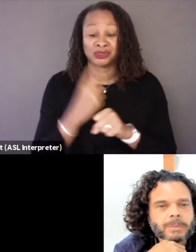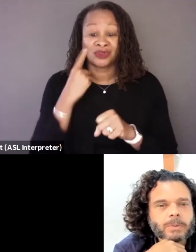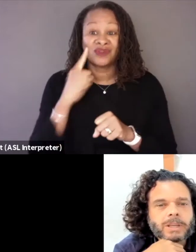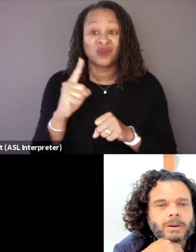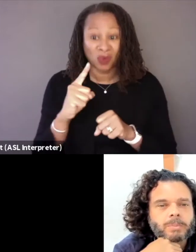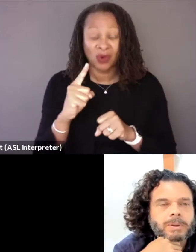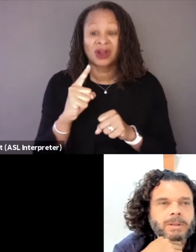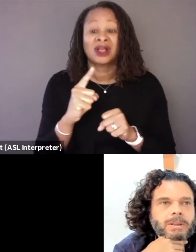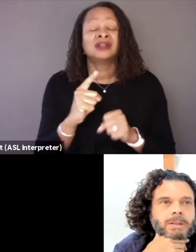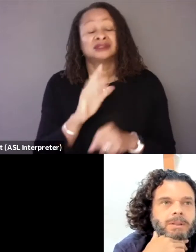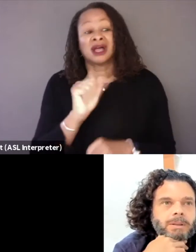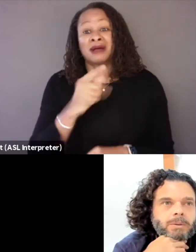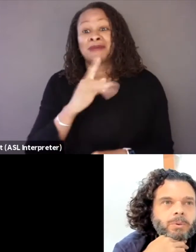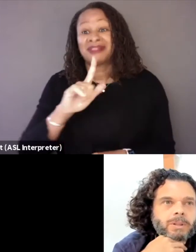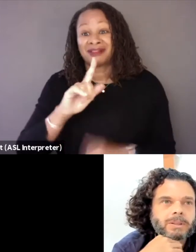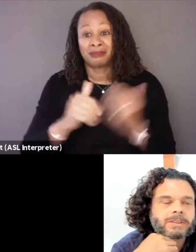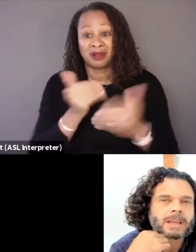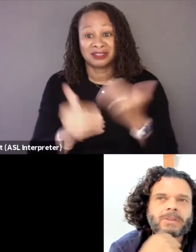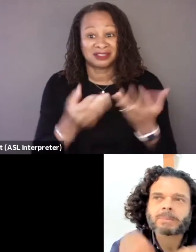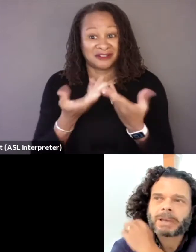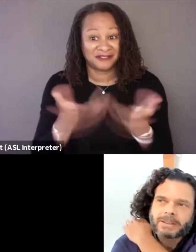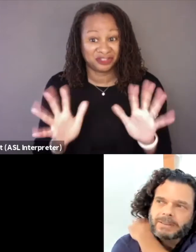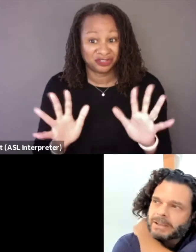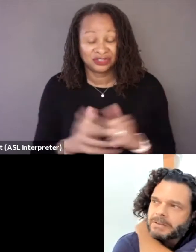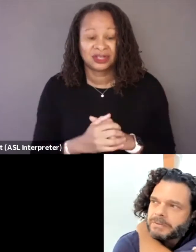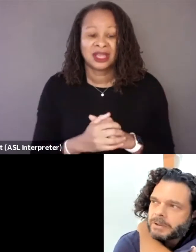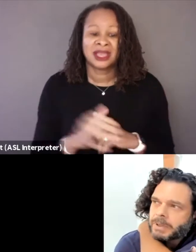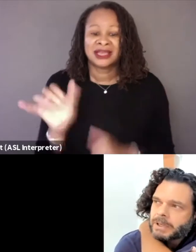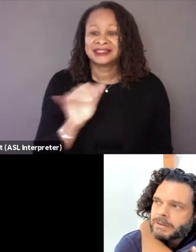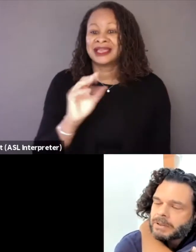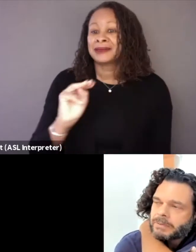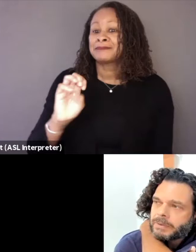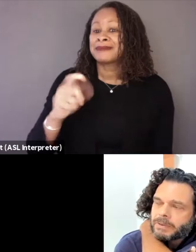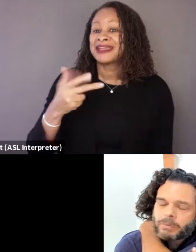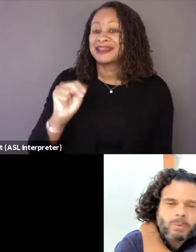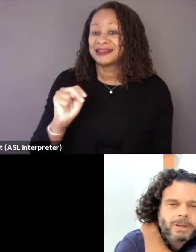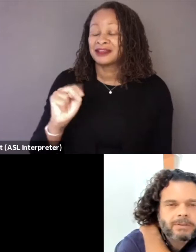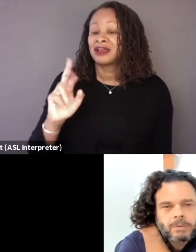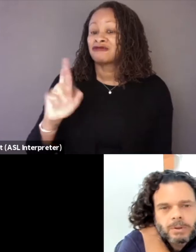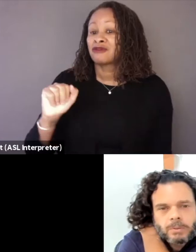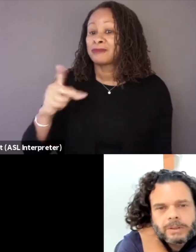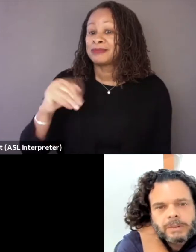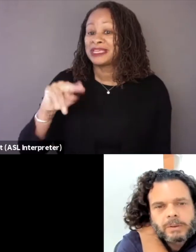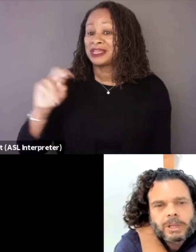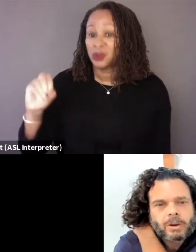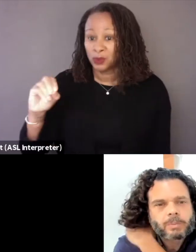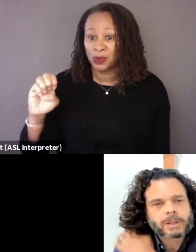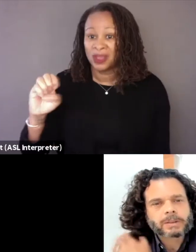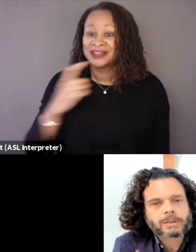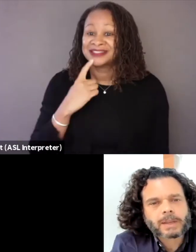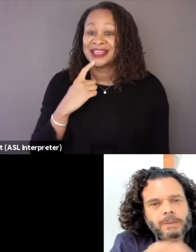I mean, we hope, it's kind of like Megan said at the film, like if, if we win everyone wins and we hope that that